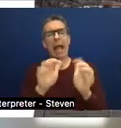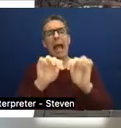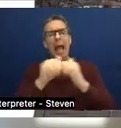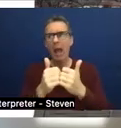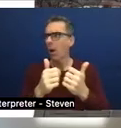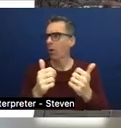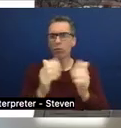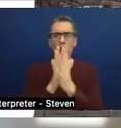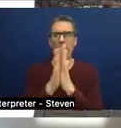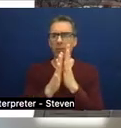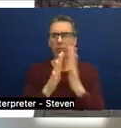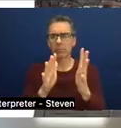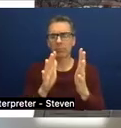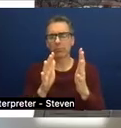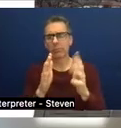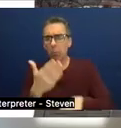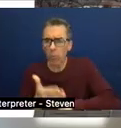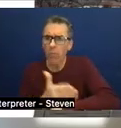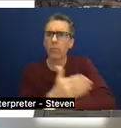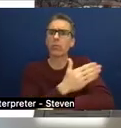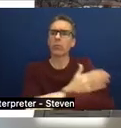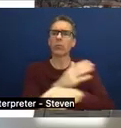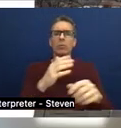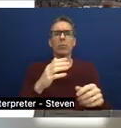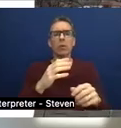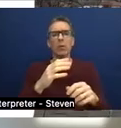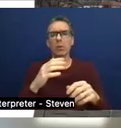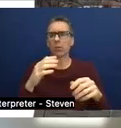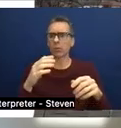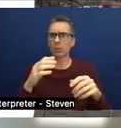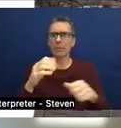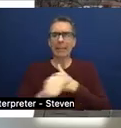of this corridor in a way that's, you know, less dangerous and more dignified.